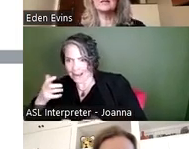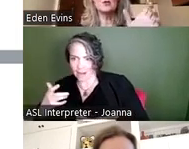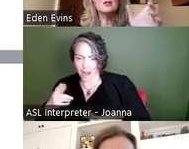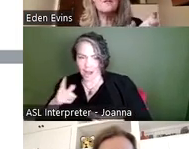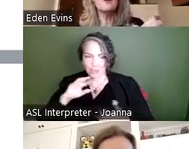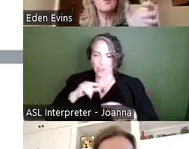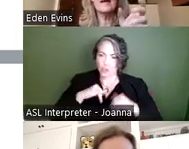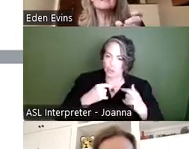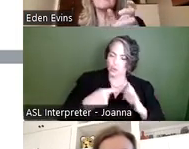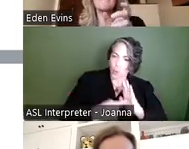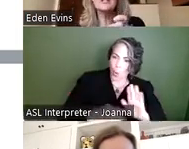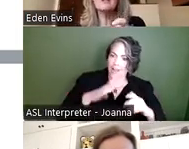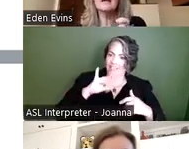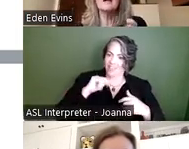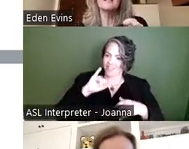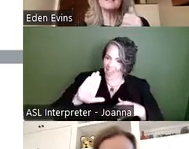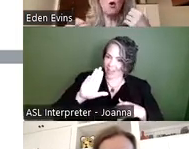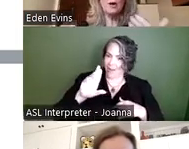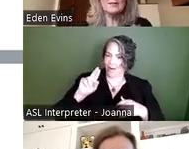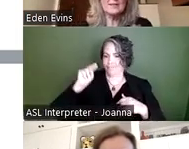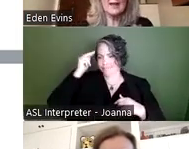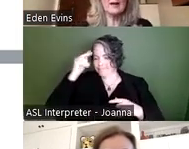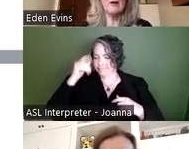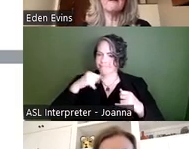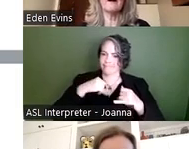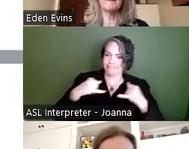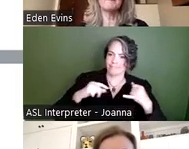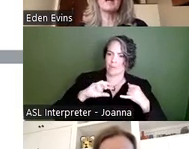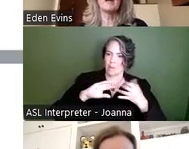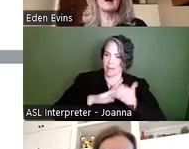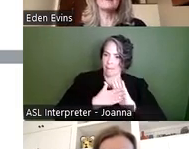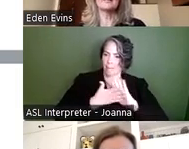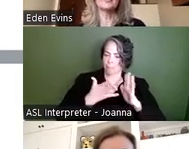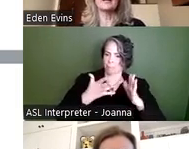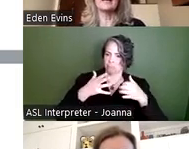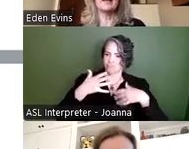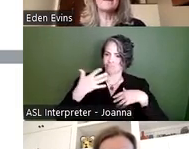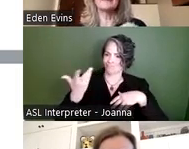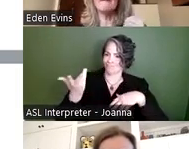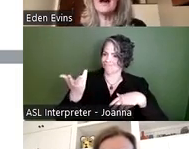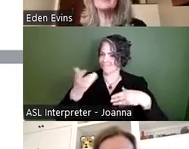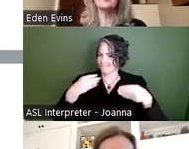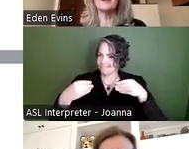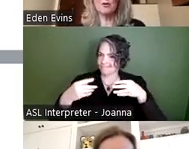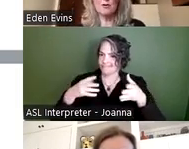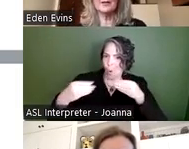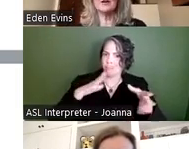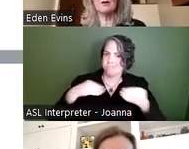These are different ways of measuring the onset of addiction and they happen faster and earlier